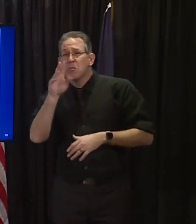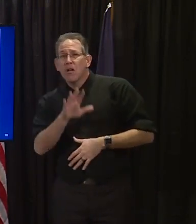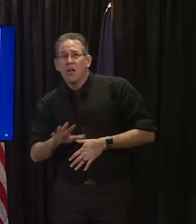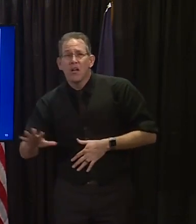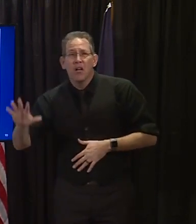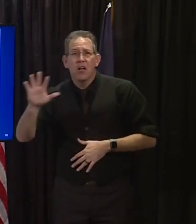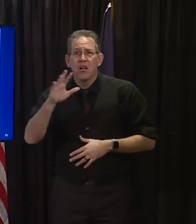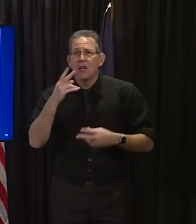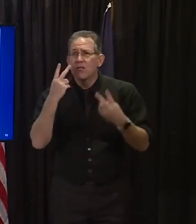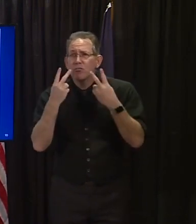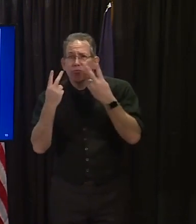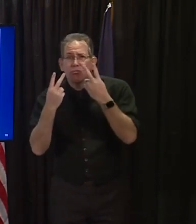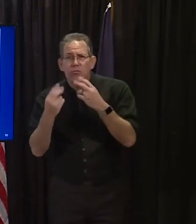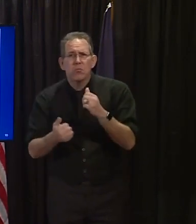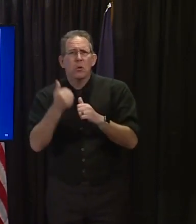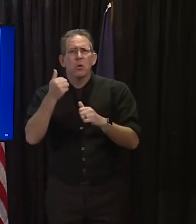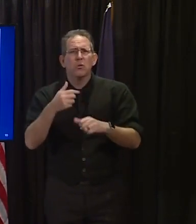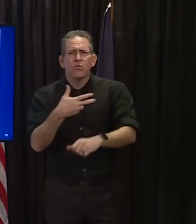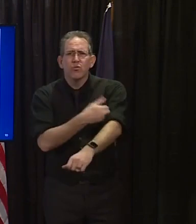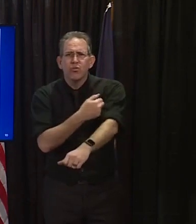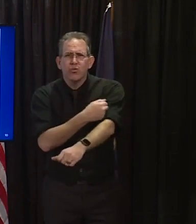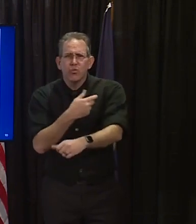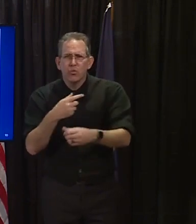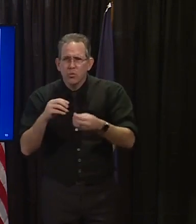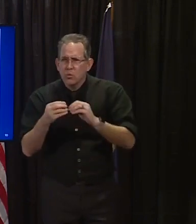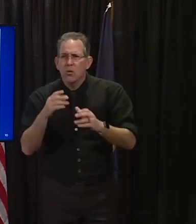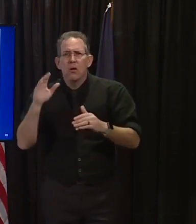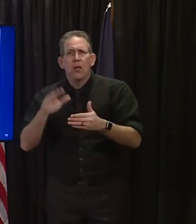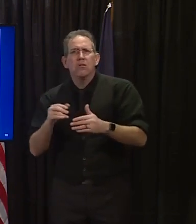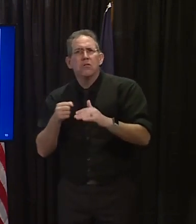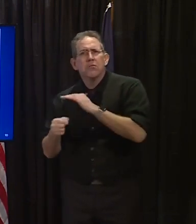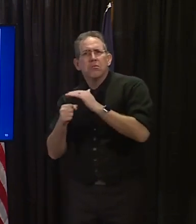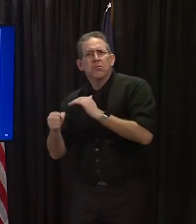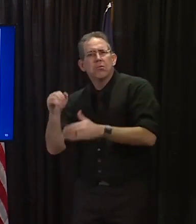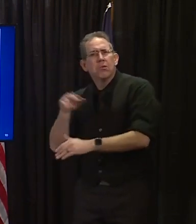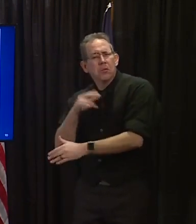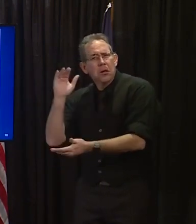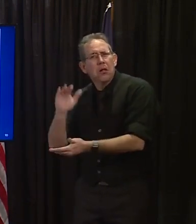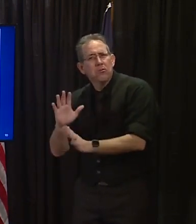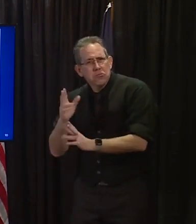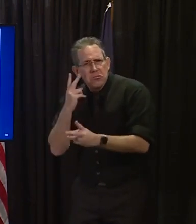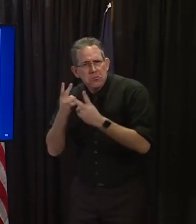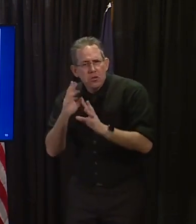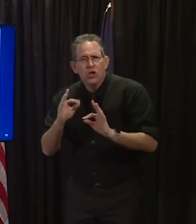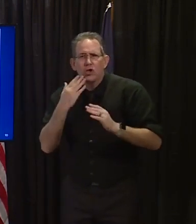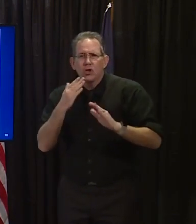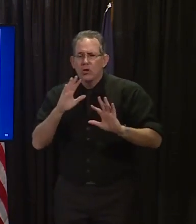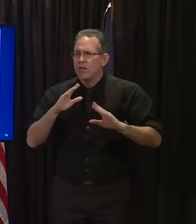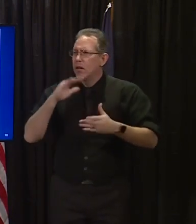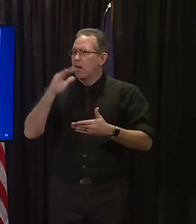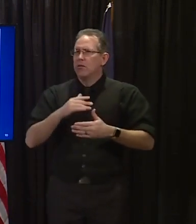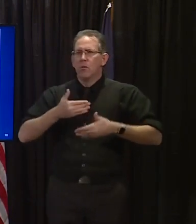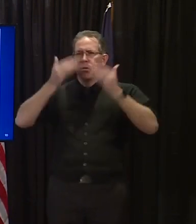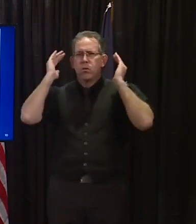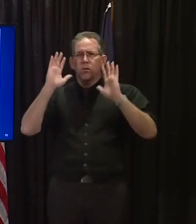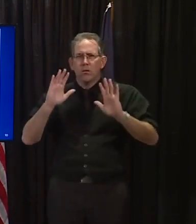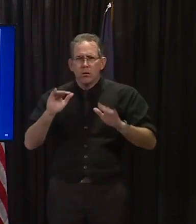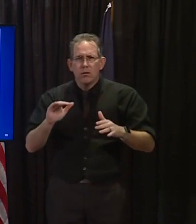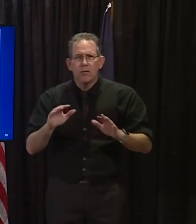control, even though cases have spread as rapidly as they have. So Vermont in one of the highest boosted states in the country, That's something hopefully